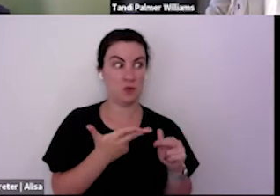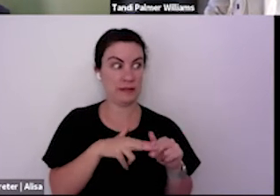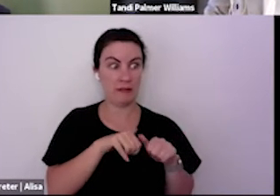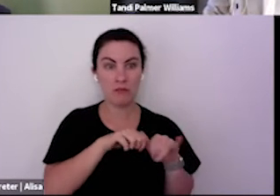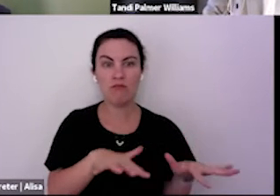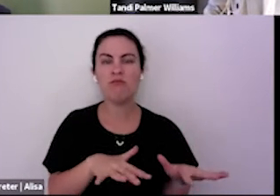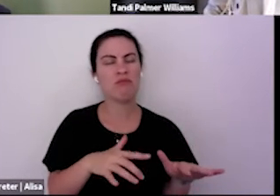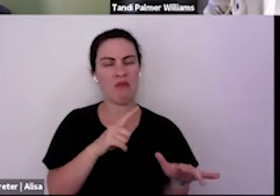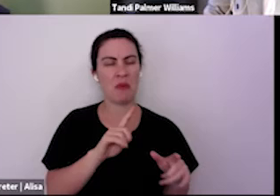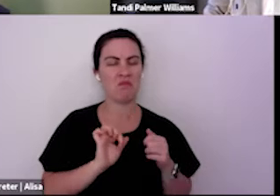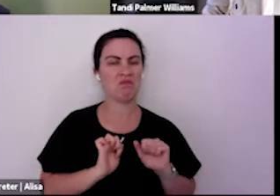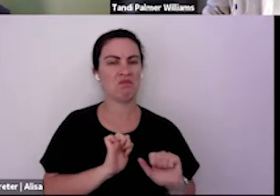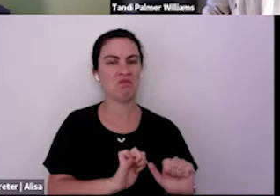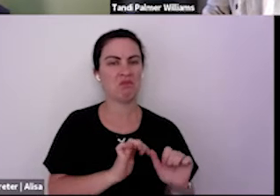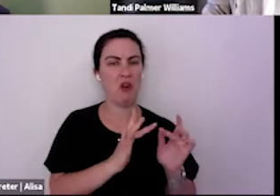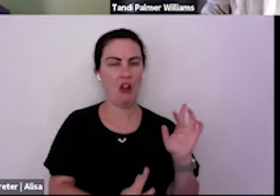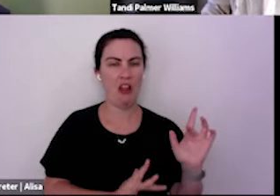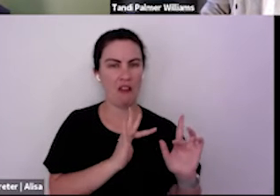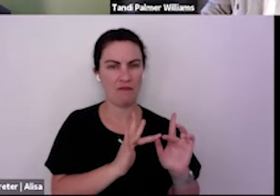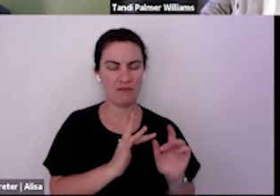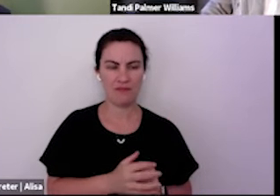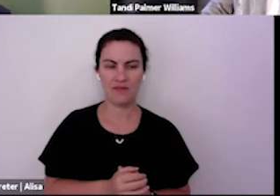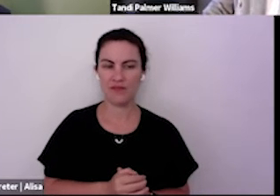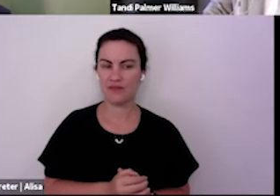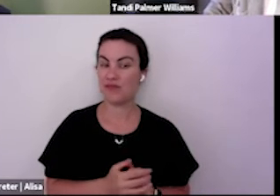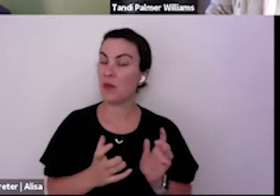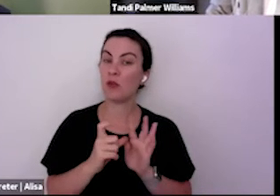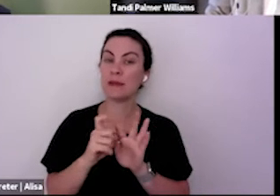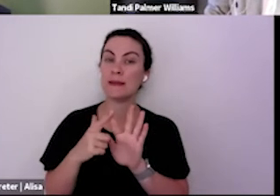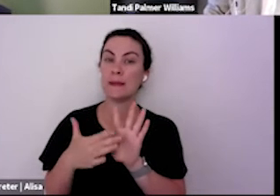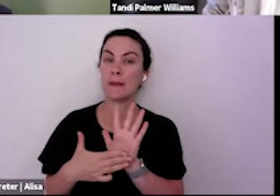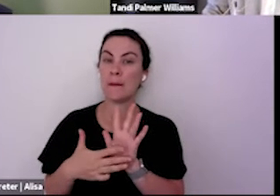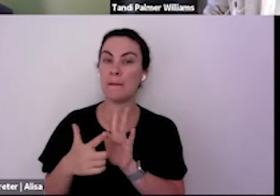In terms of demographic features, kind of interesting to think, I thought when we were